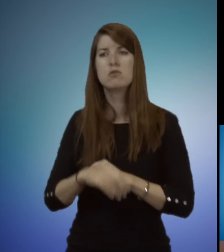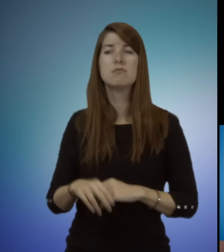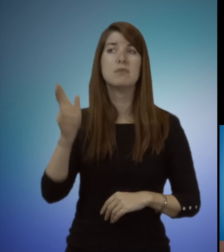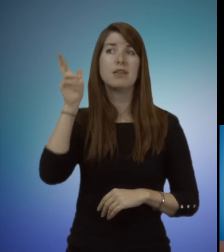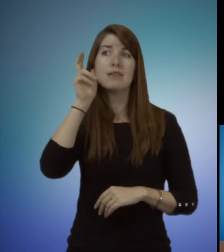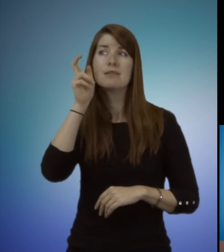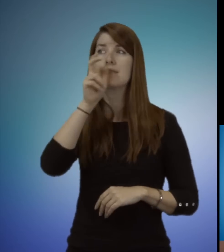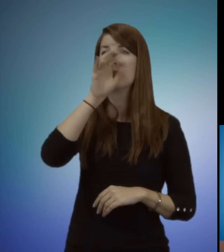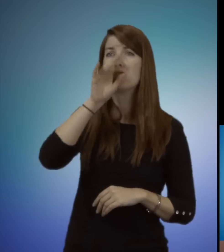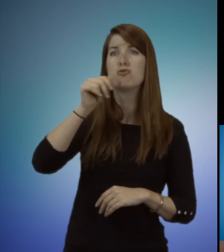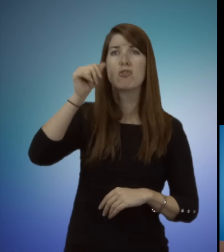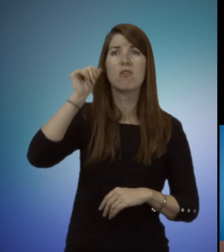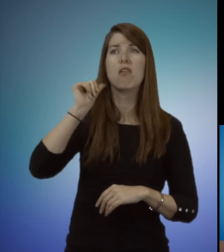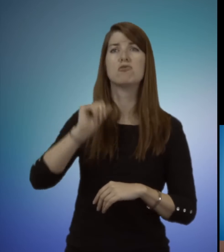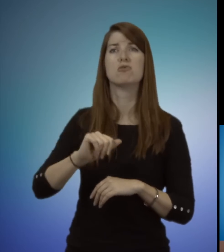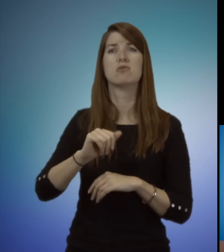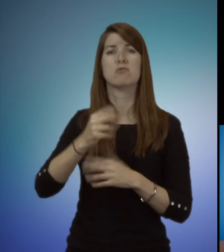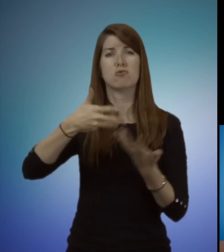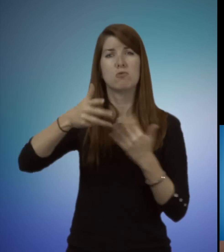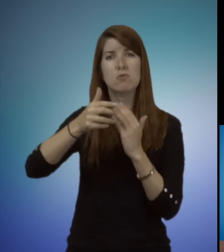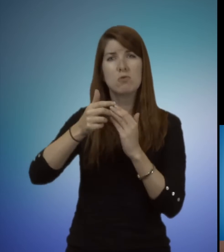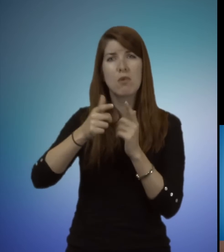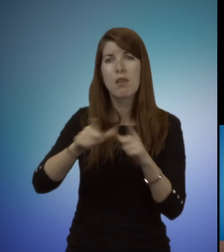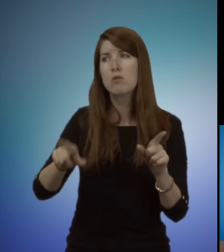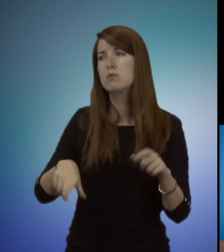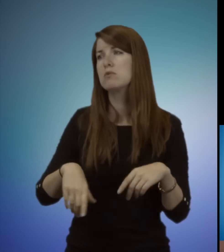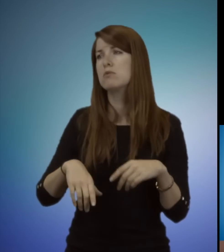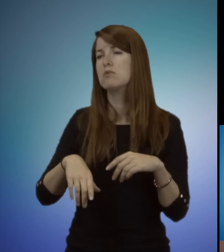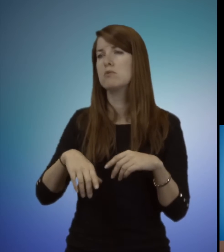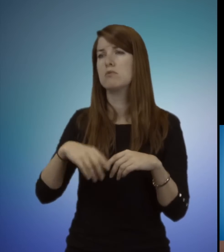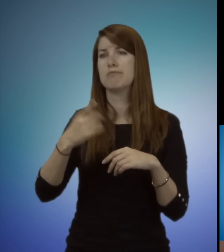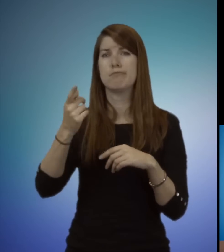listening, speech, audiology, pragmatic language, American Sign Language.